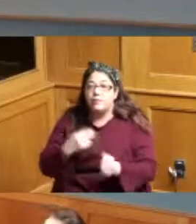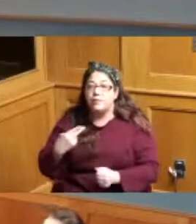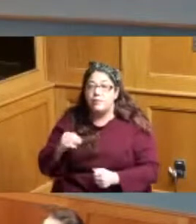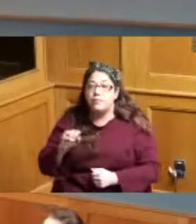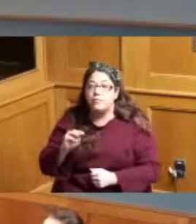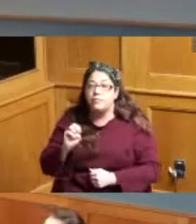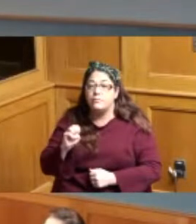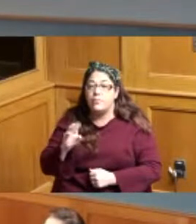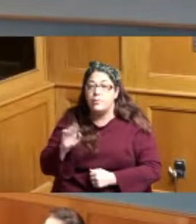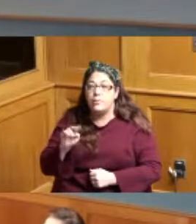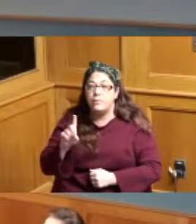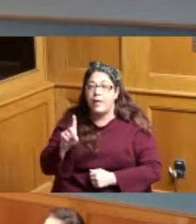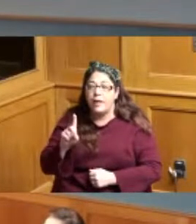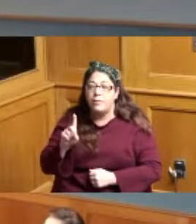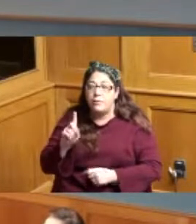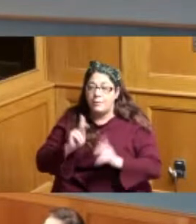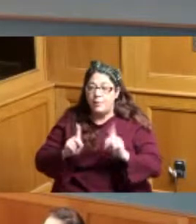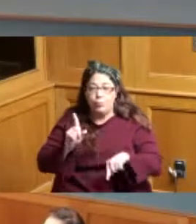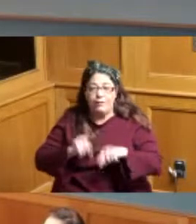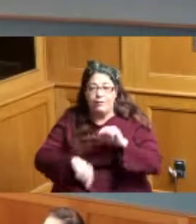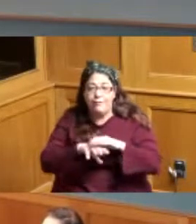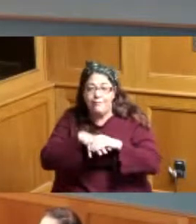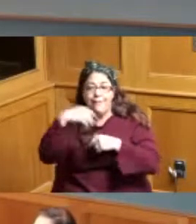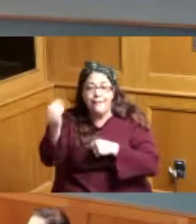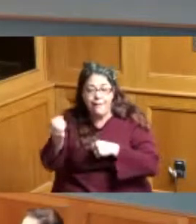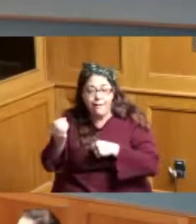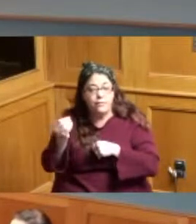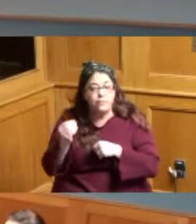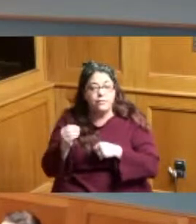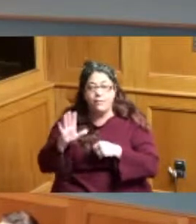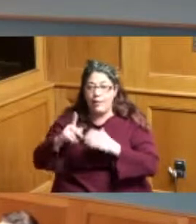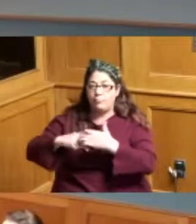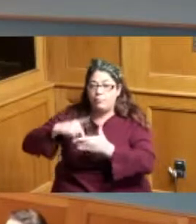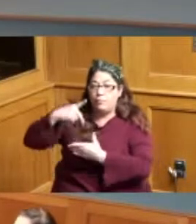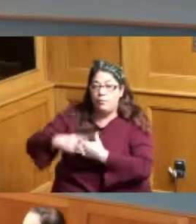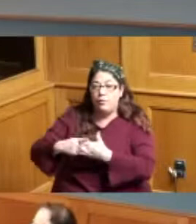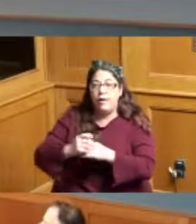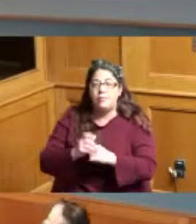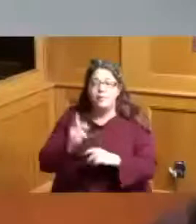doing thank you for doing that I think there are many people that really are having a challenging